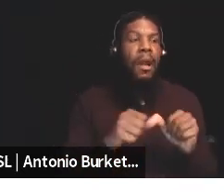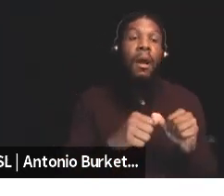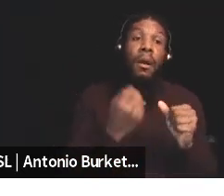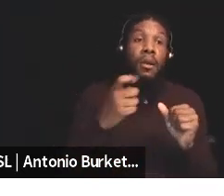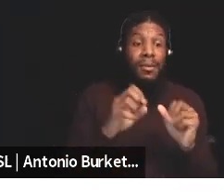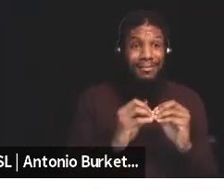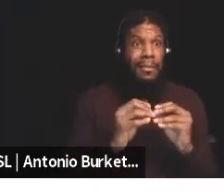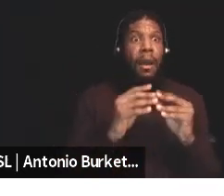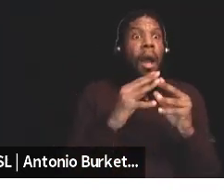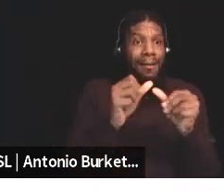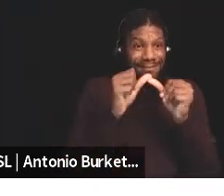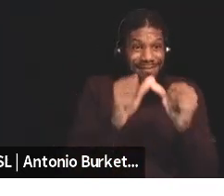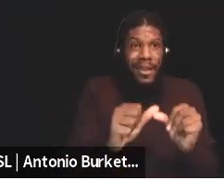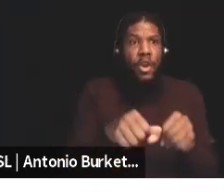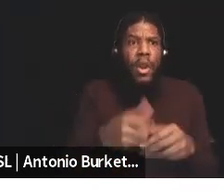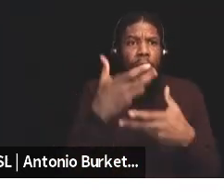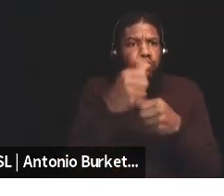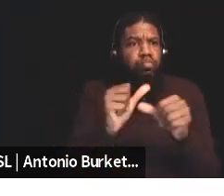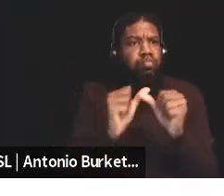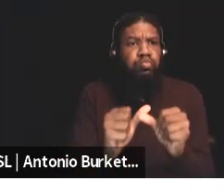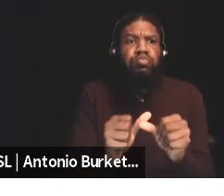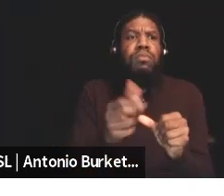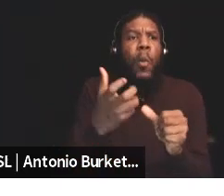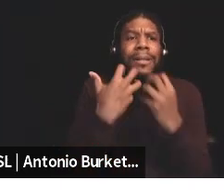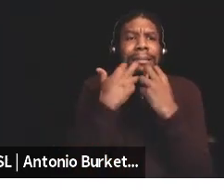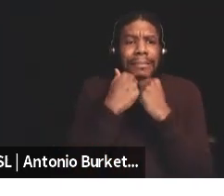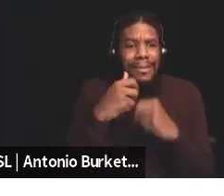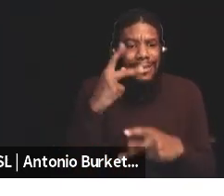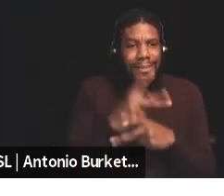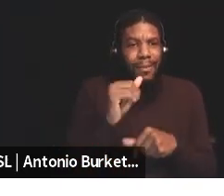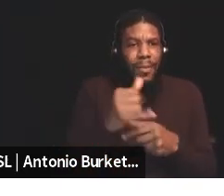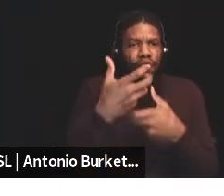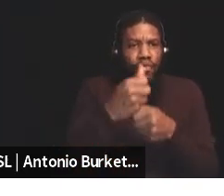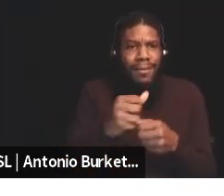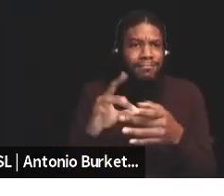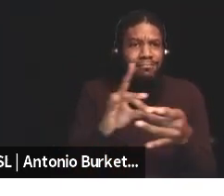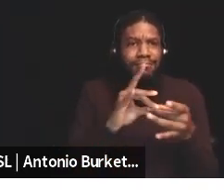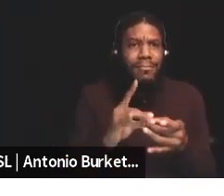and I don't want to lose those. So I'm thinking about how to sustain those relationships,